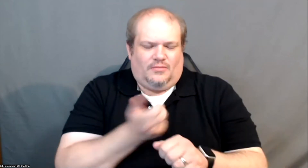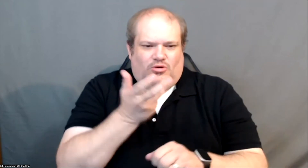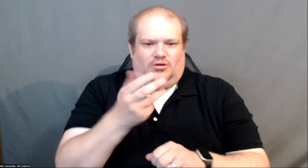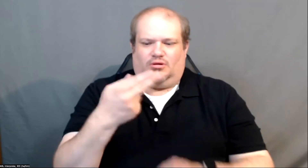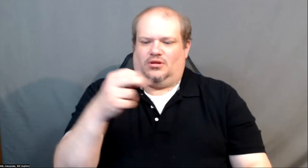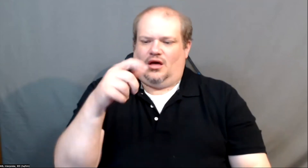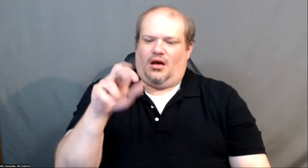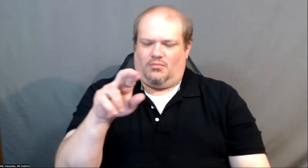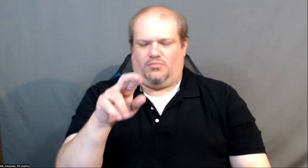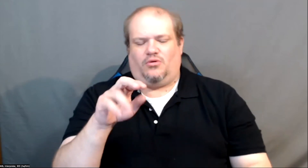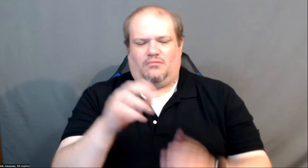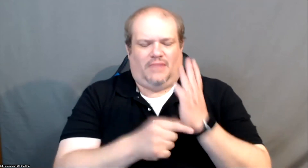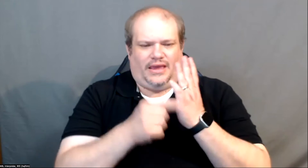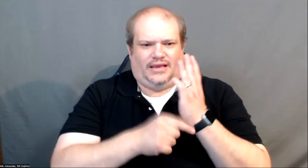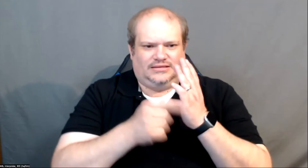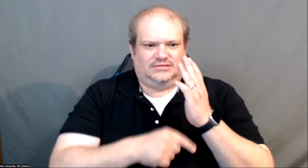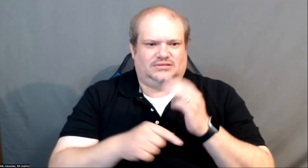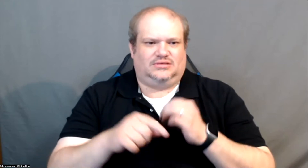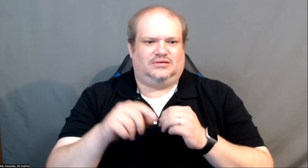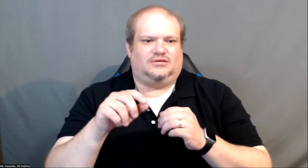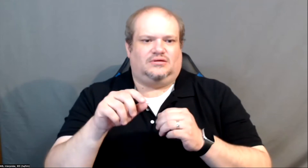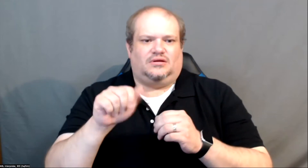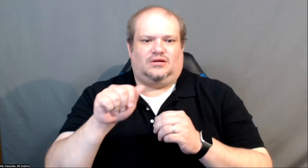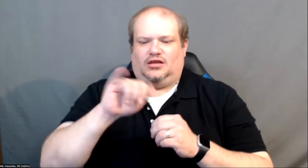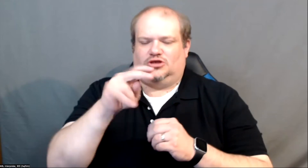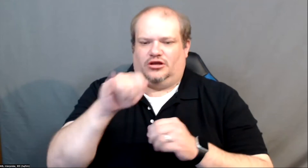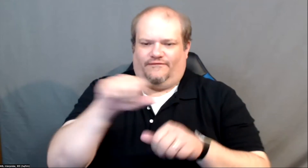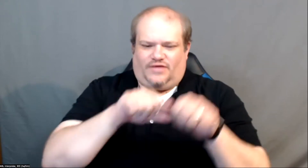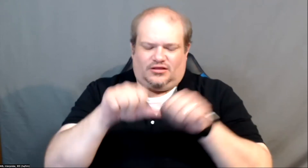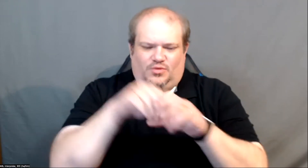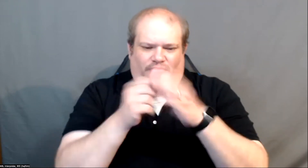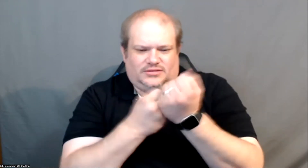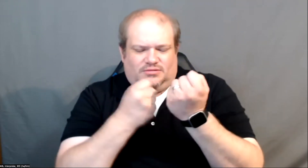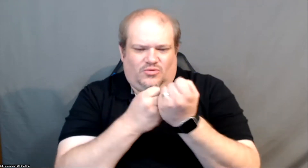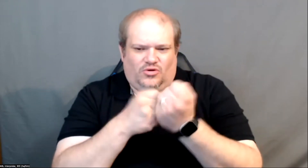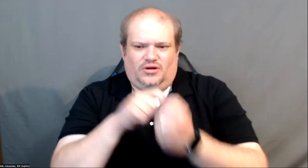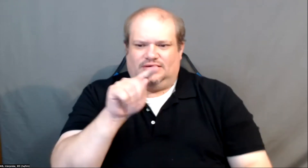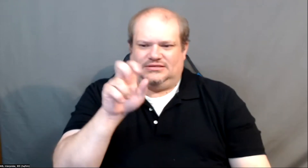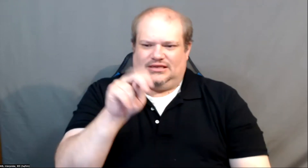magazine. Ajani has received fellowships and the support from Tin House, The Watering Hole, Just